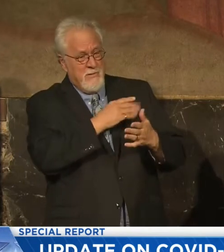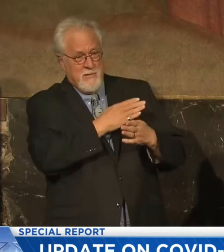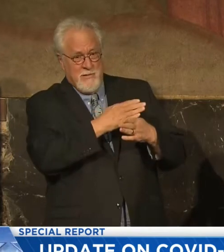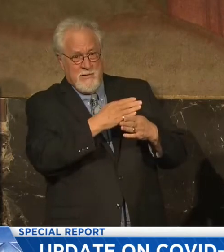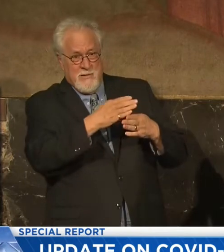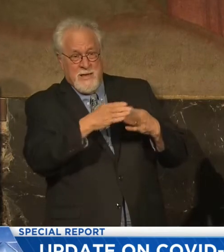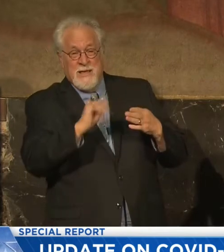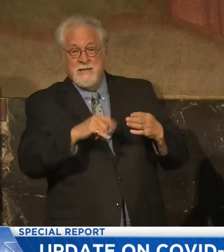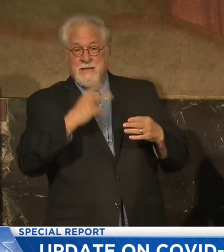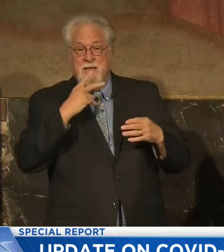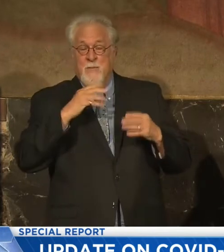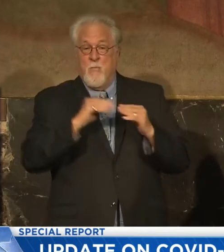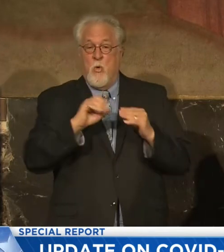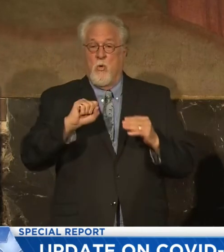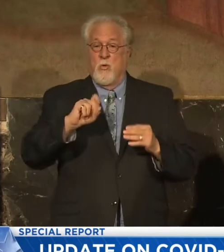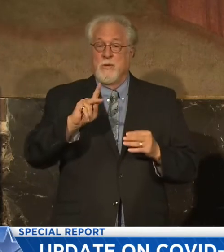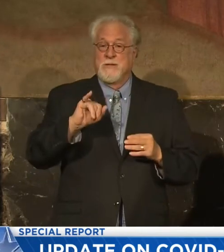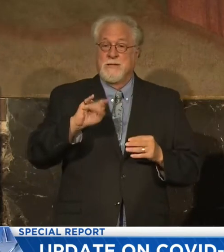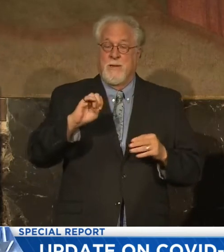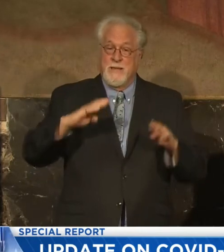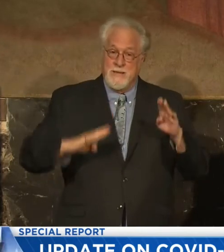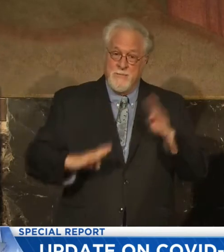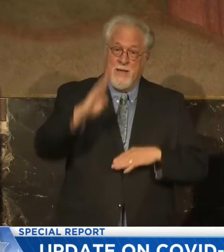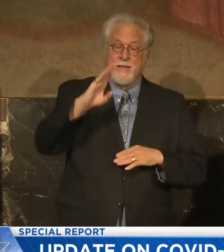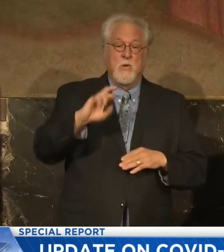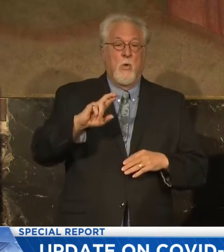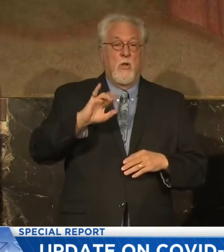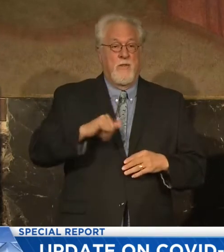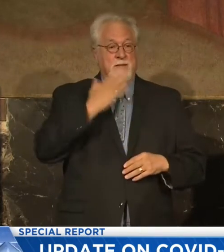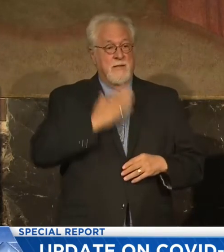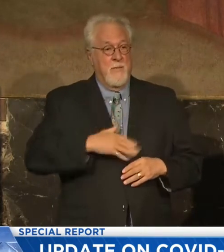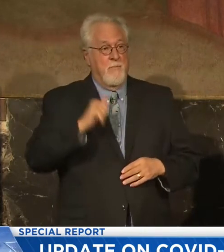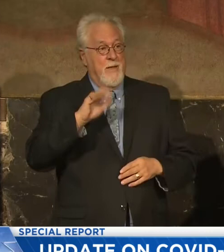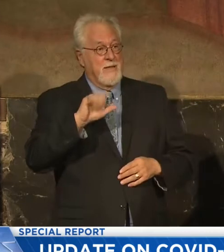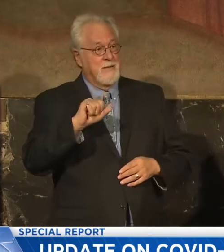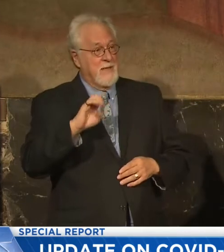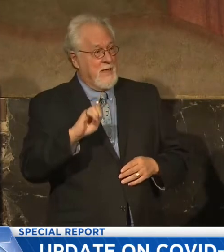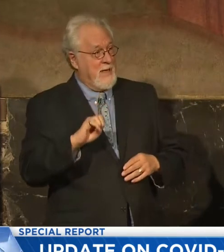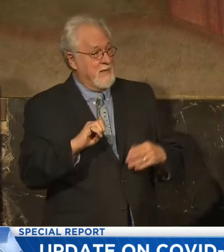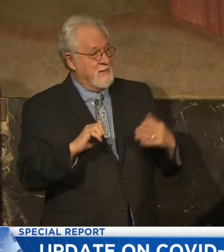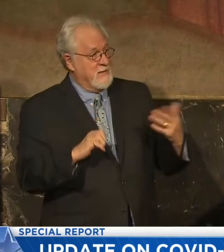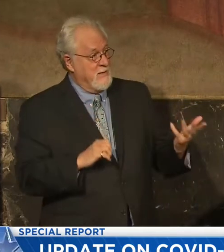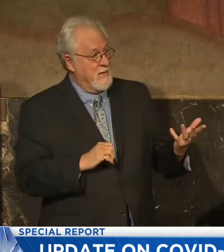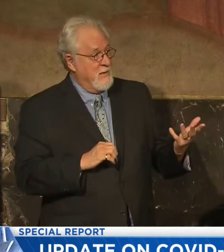POINTS TO SEEING THE SPIKES AFTER TWO WEEKS. SO IS THIS ABOUT THE TIME TOWARDS THE END OF THIS WEEK